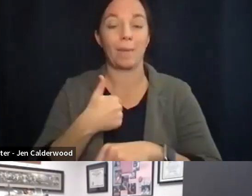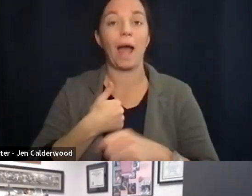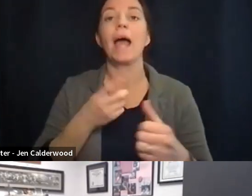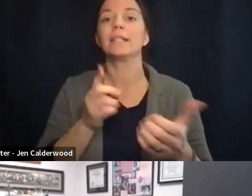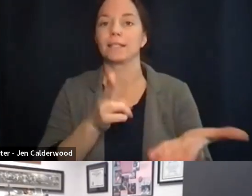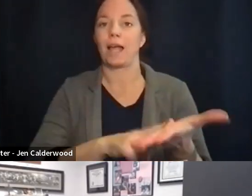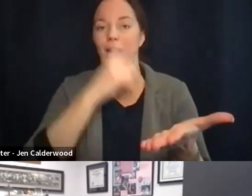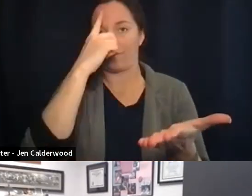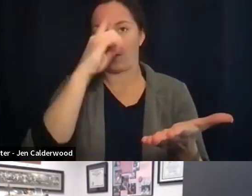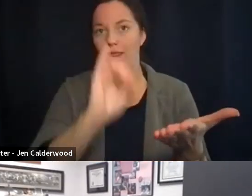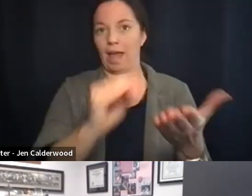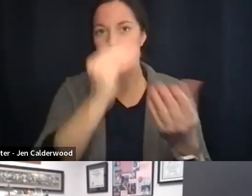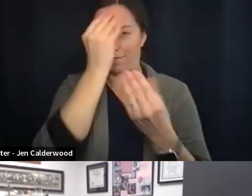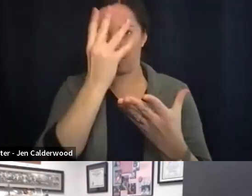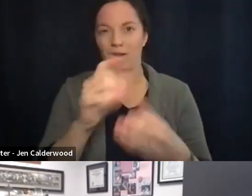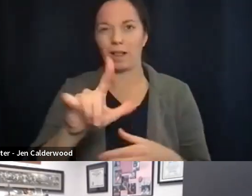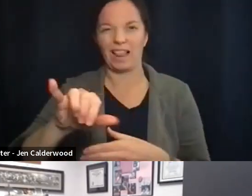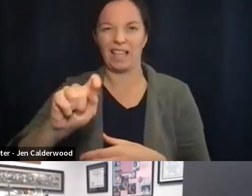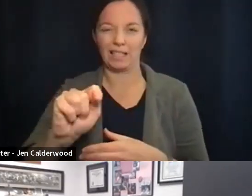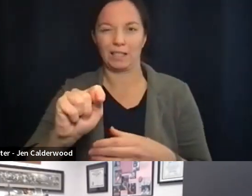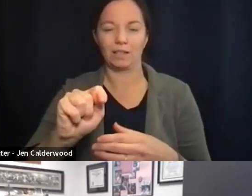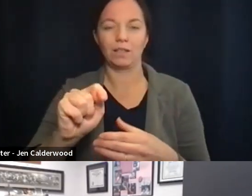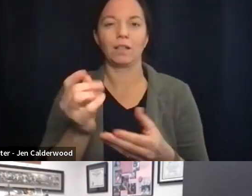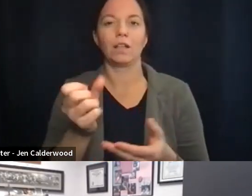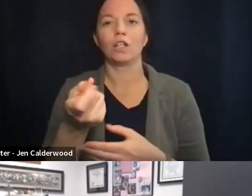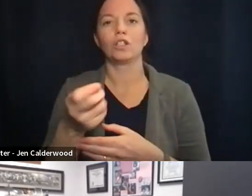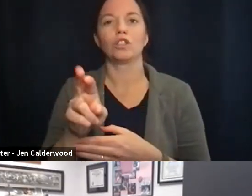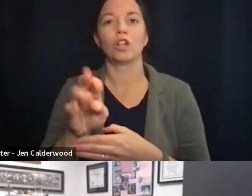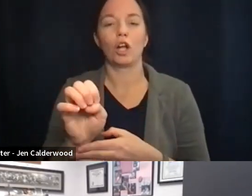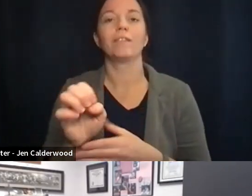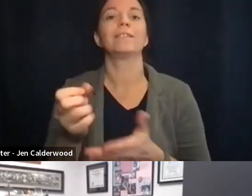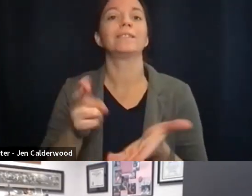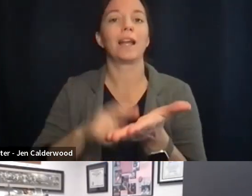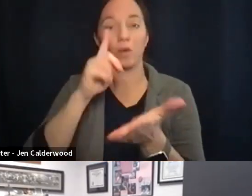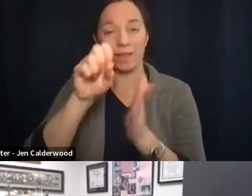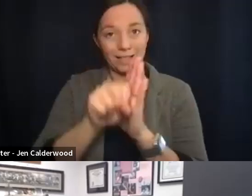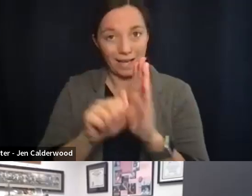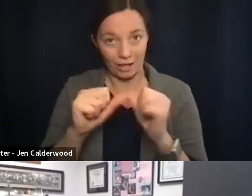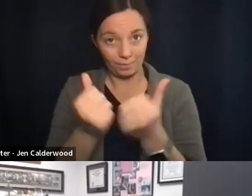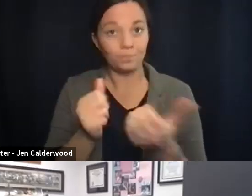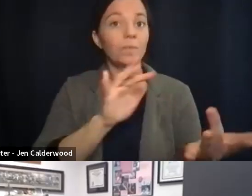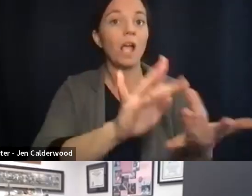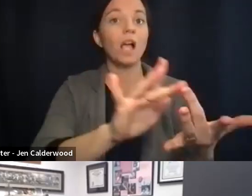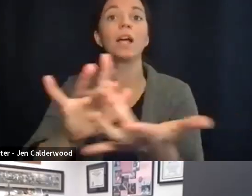That's another option that you have to go to find out what your state is doing if they've already been approached by CMS, if there's a group already together. I signed up for the list serve. I signed up for the list served, got on that group through that State agency. Got on that group through that state agency.